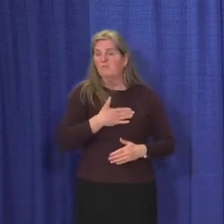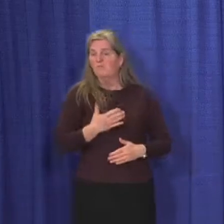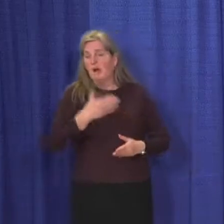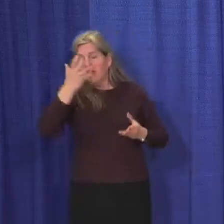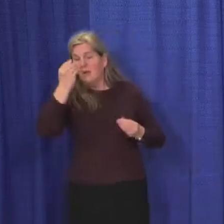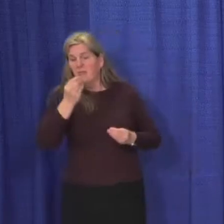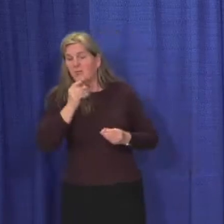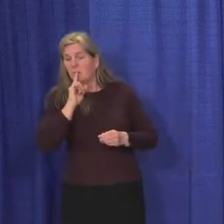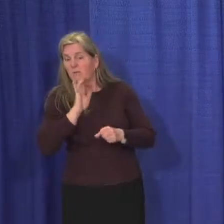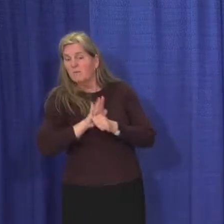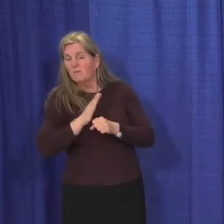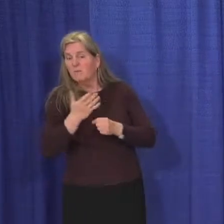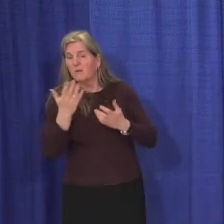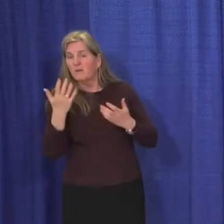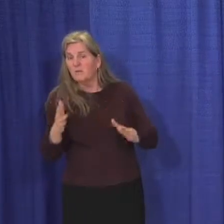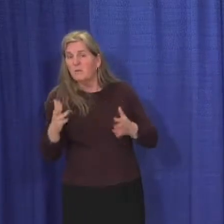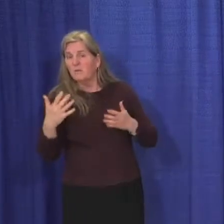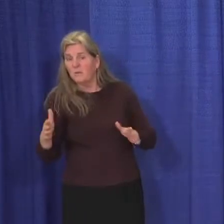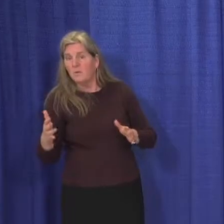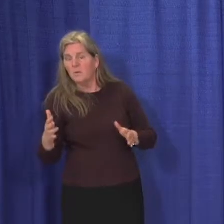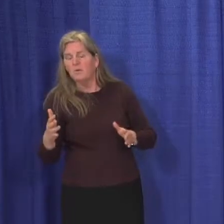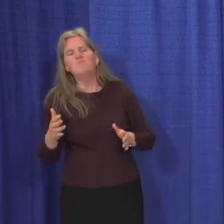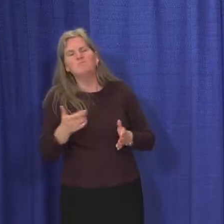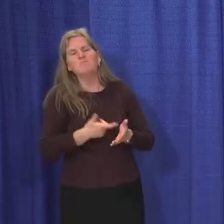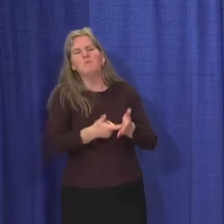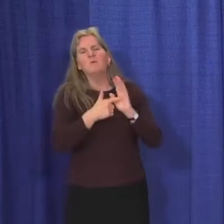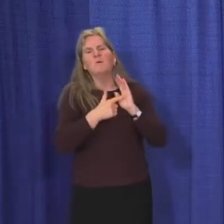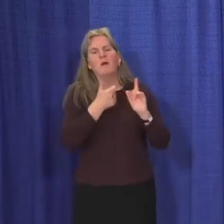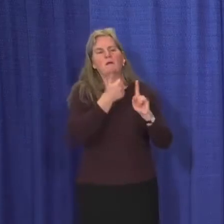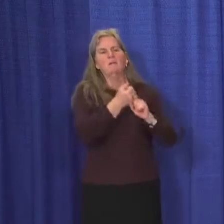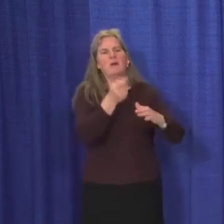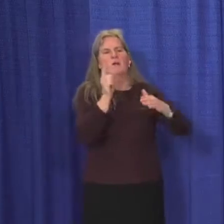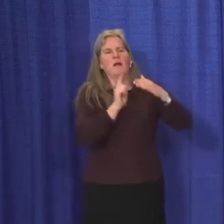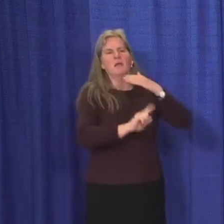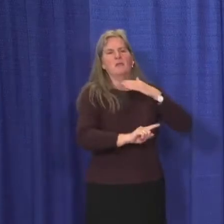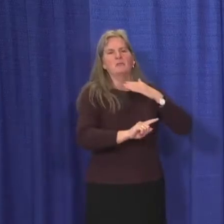wishes not to consent to have their information verified will